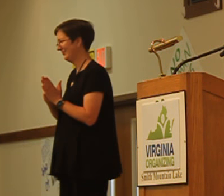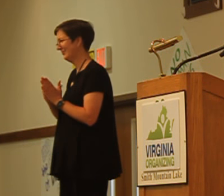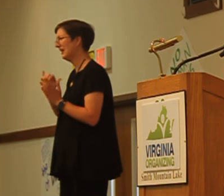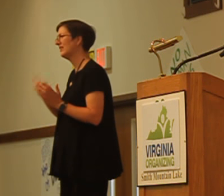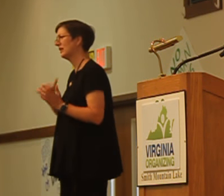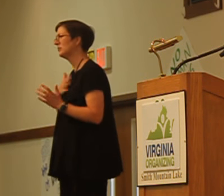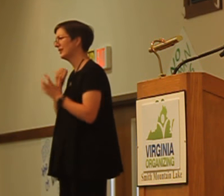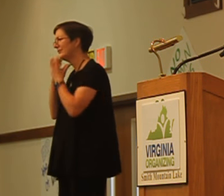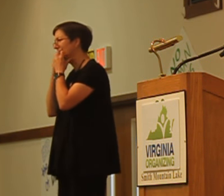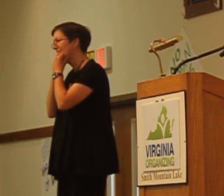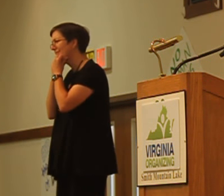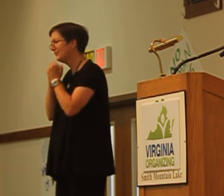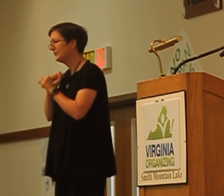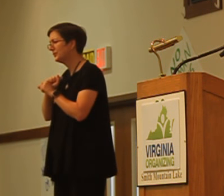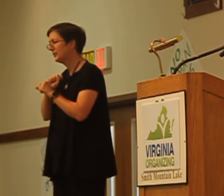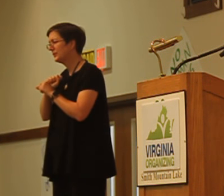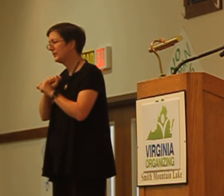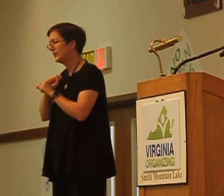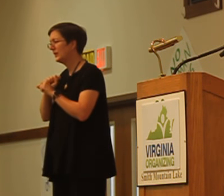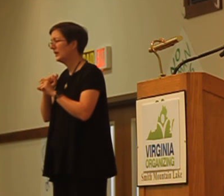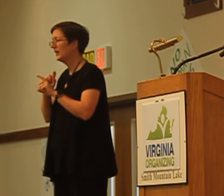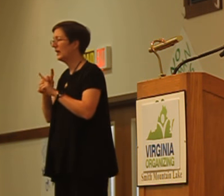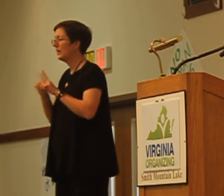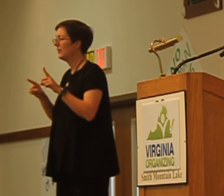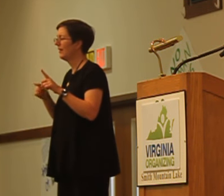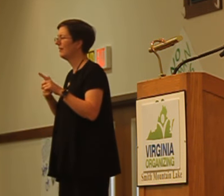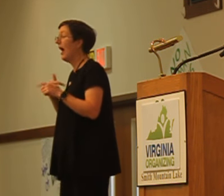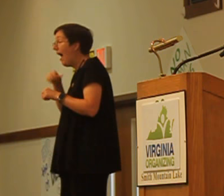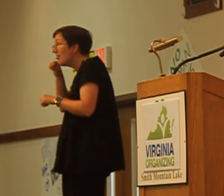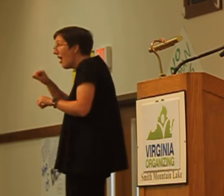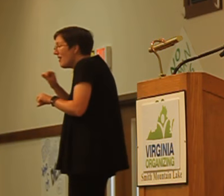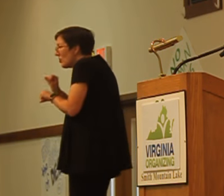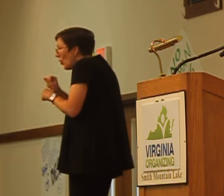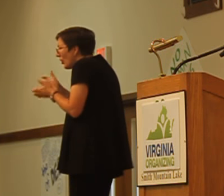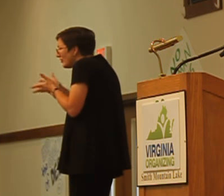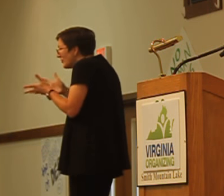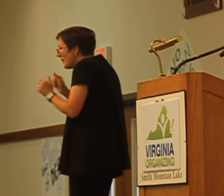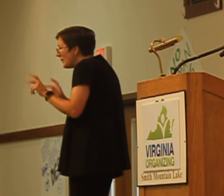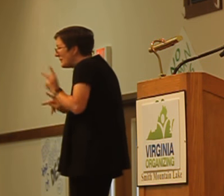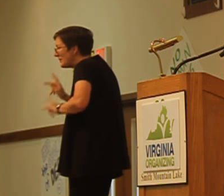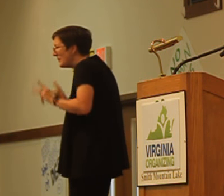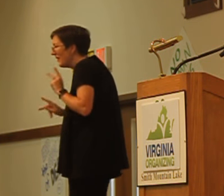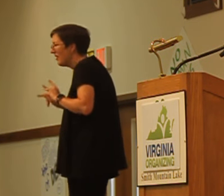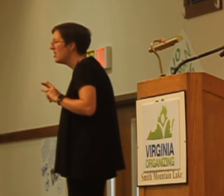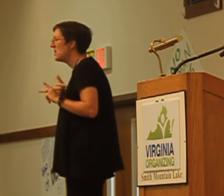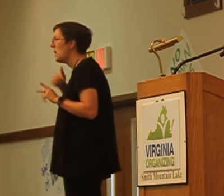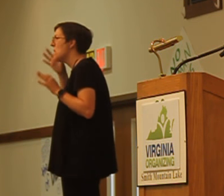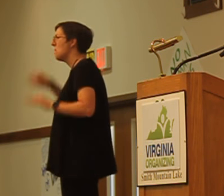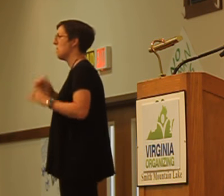but I want to work and I love working with people. So I can open my own business,